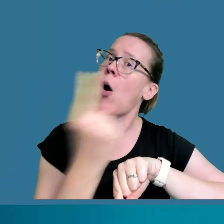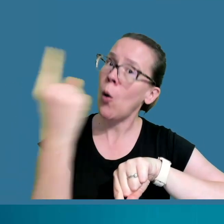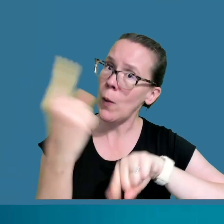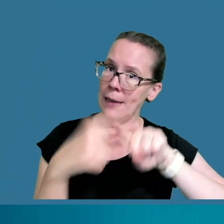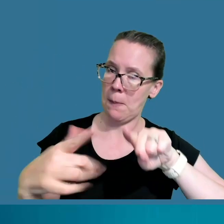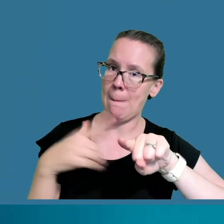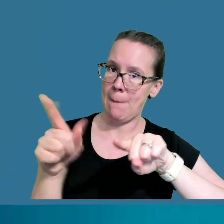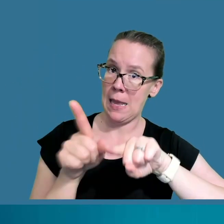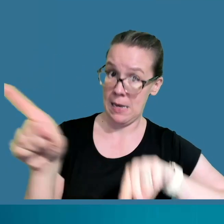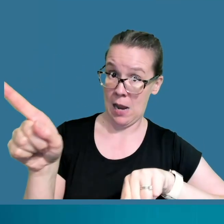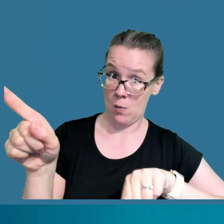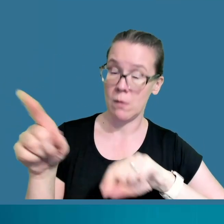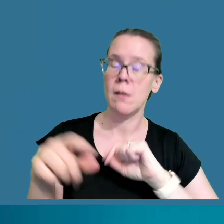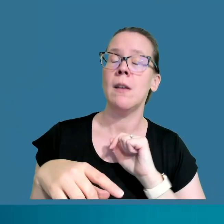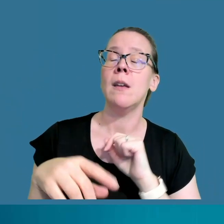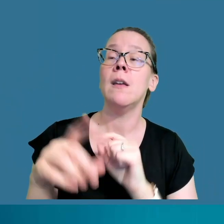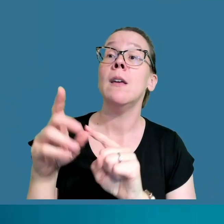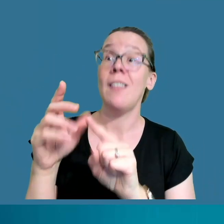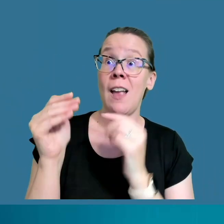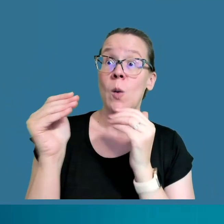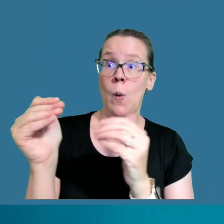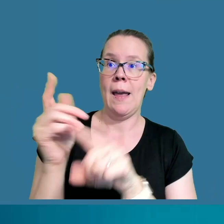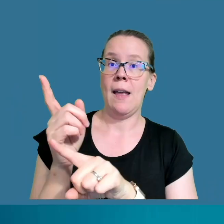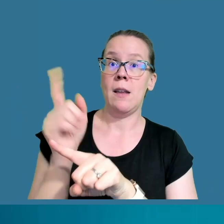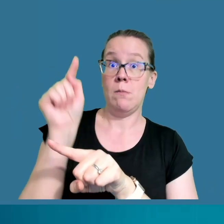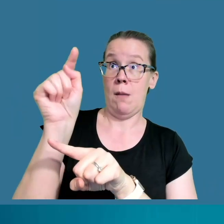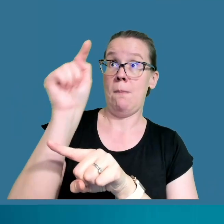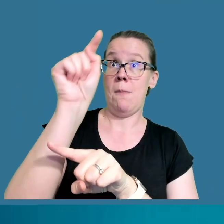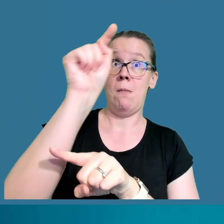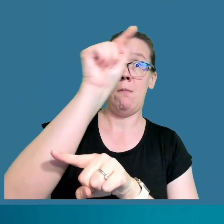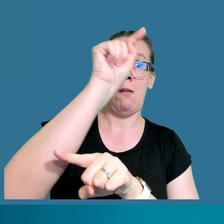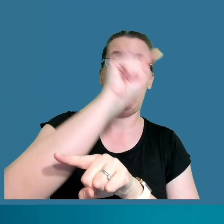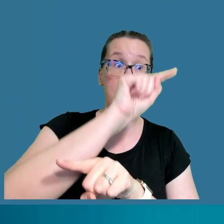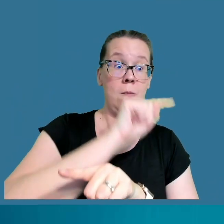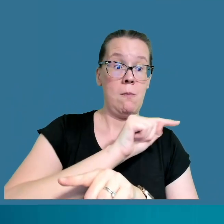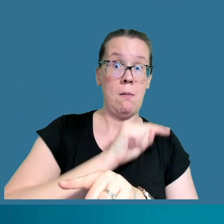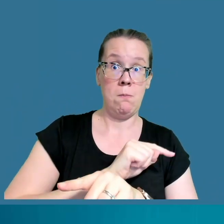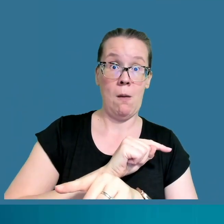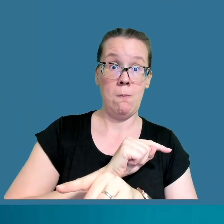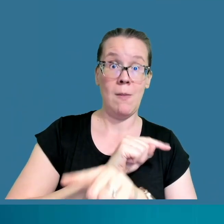Um so, again, your first - the highest number tends to go in both directions. And then you're